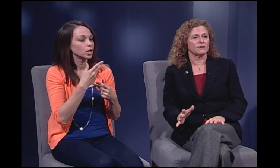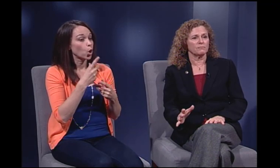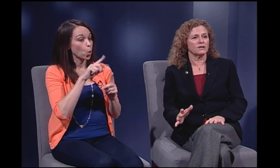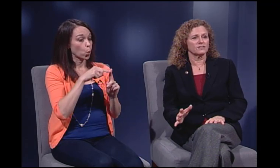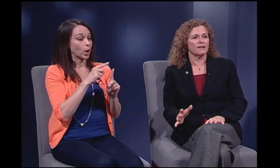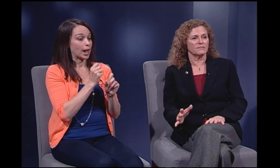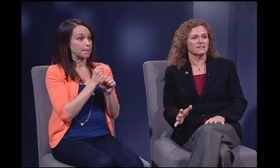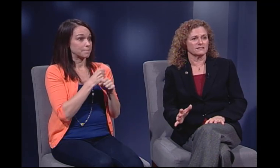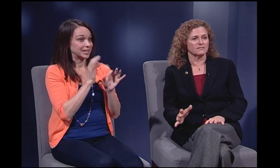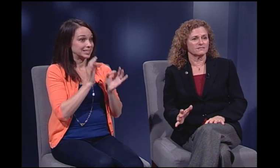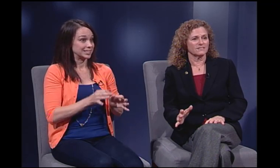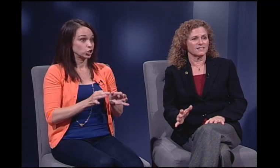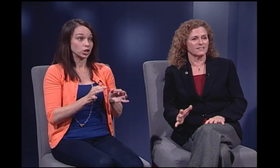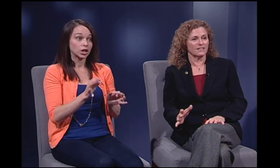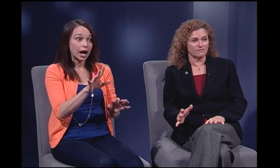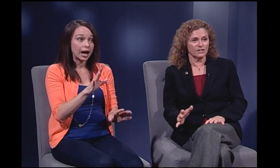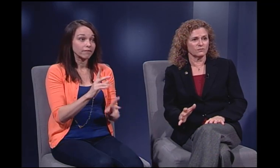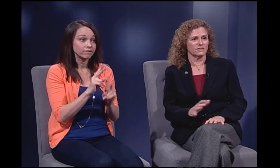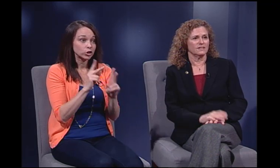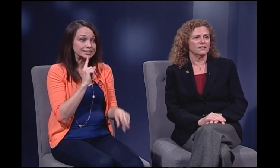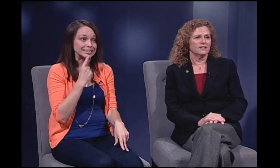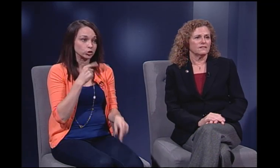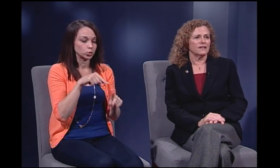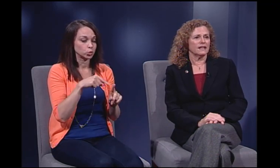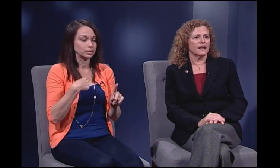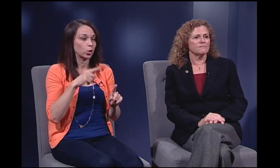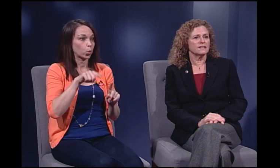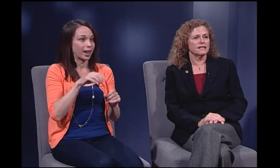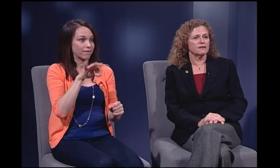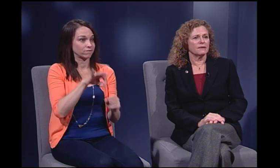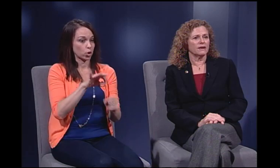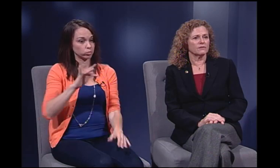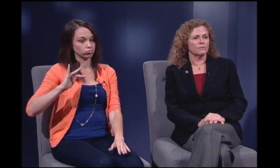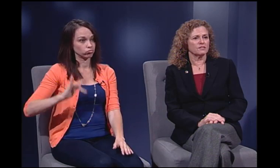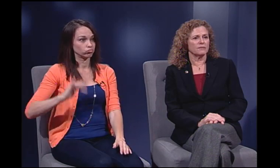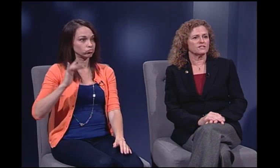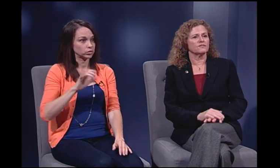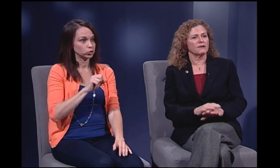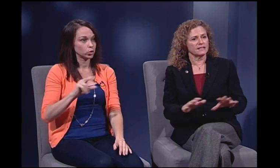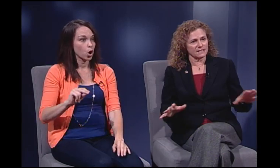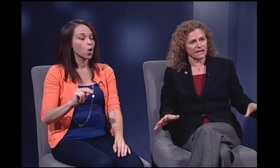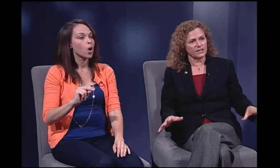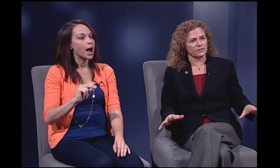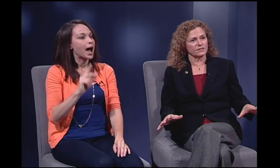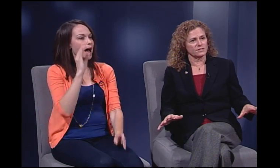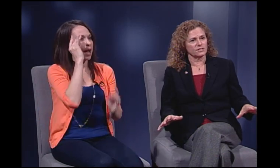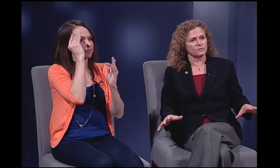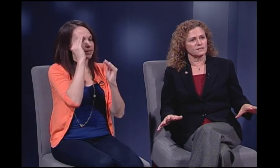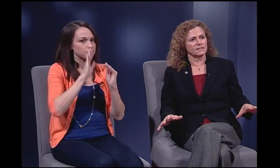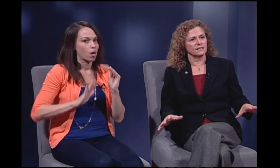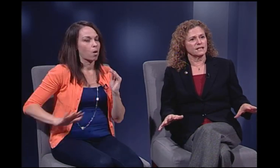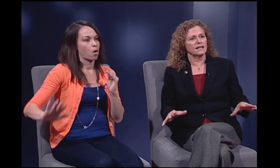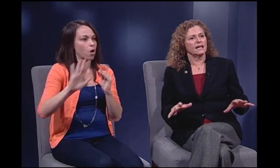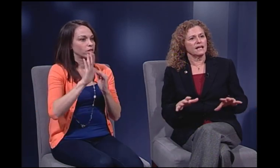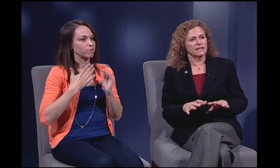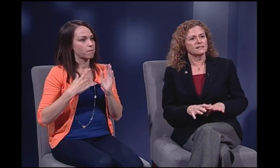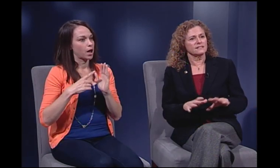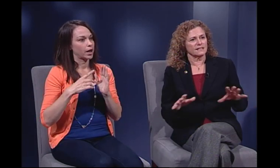when I punch that button and vote that I'm thinking about what's best for my entire constituency and the State